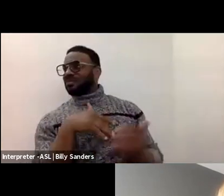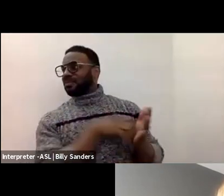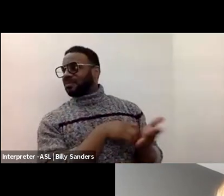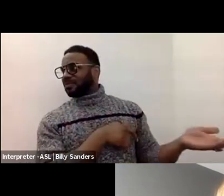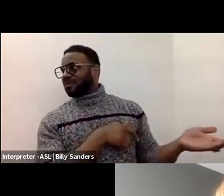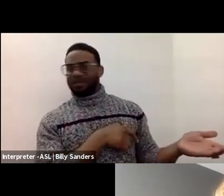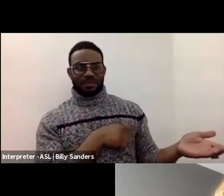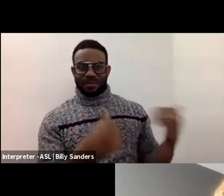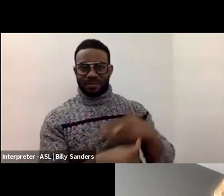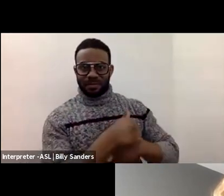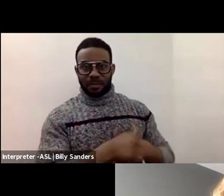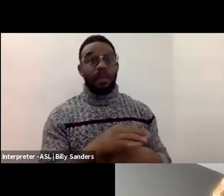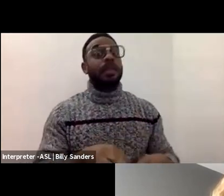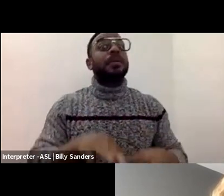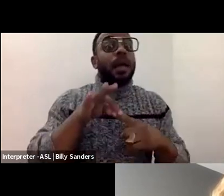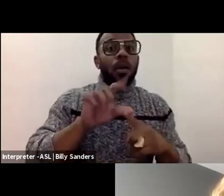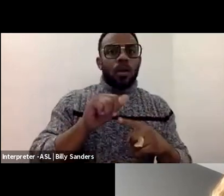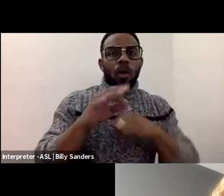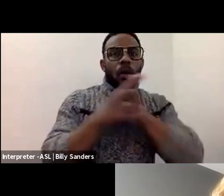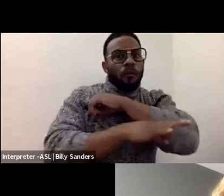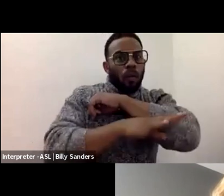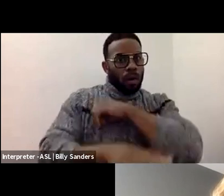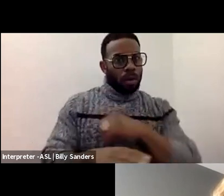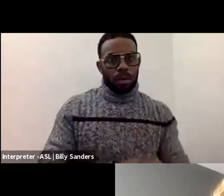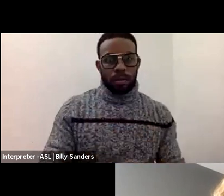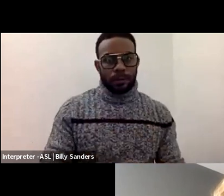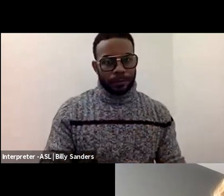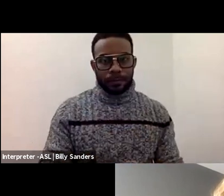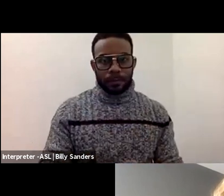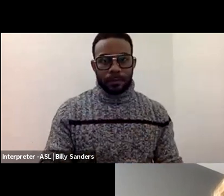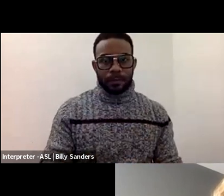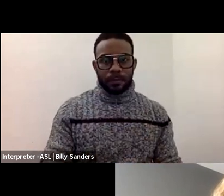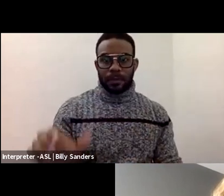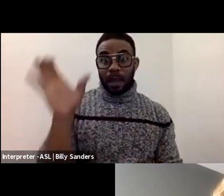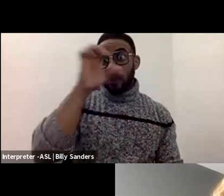a threat, especially when you are a foreigner and this assume you are a tourist when you